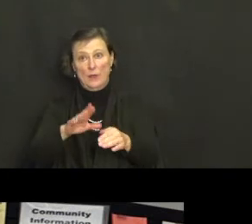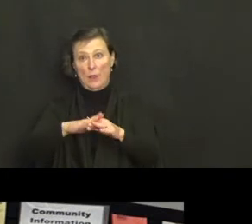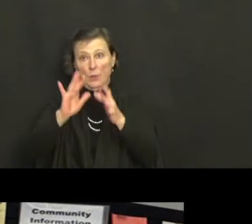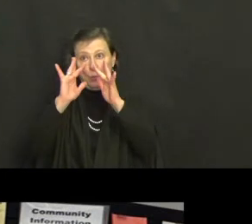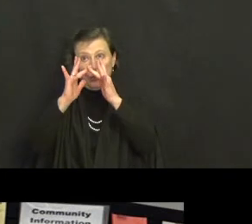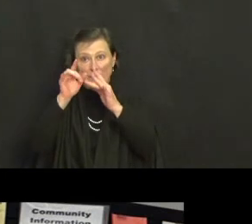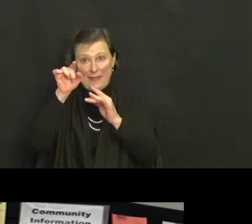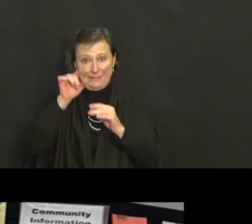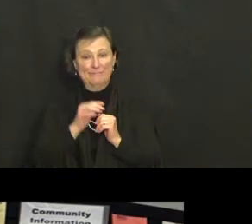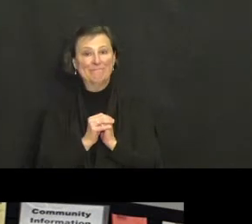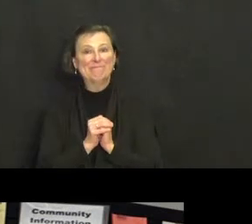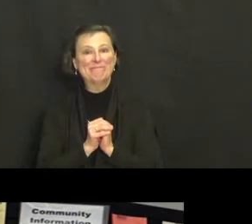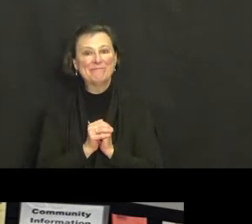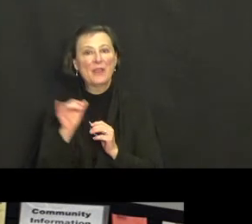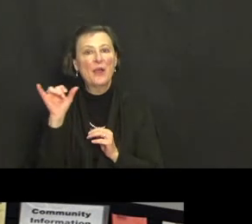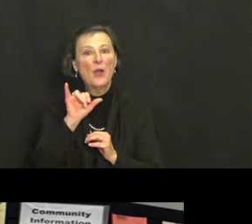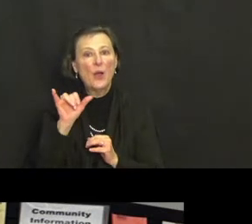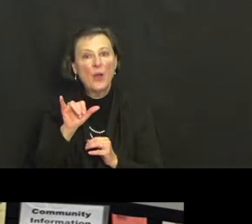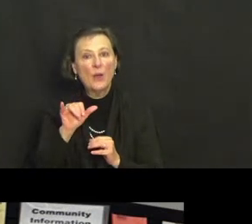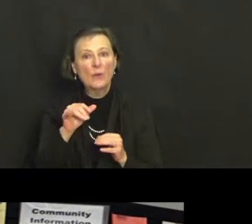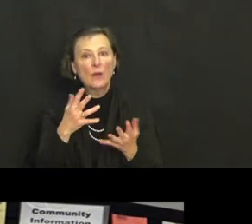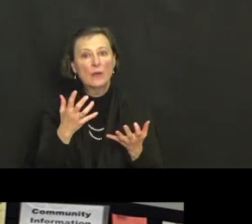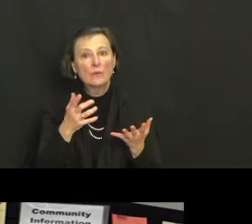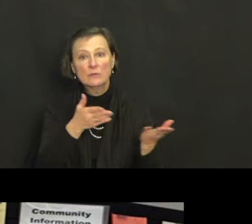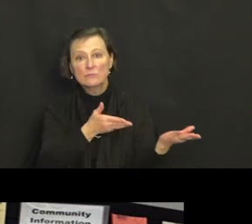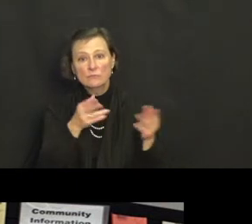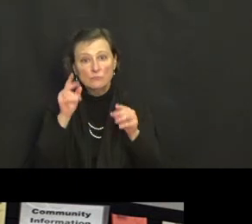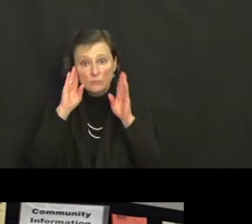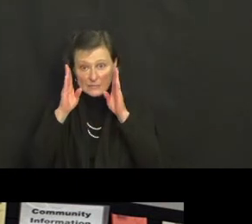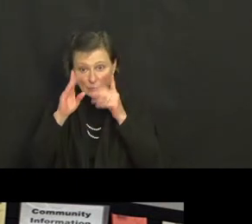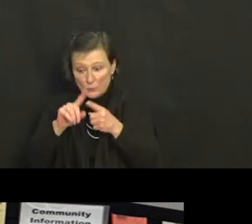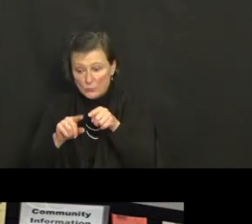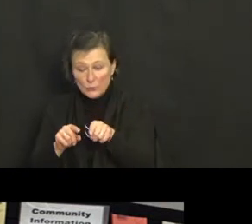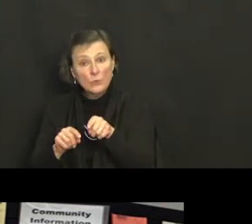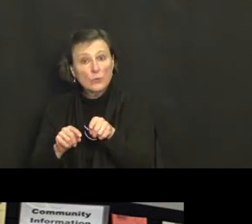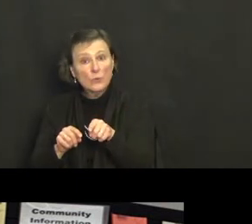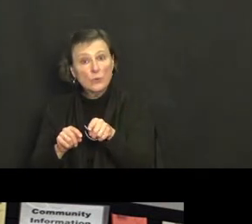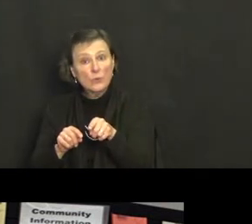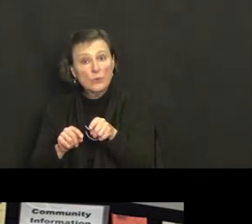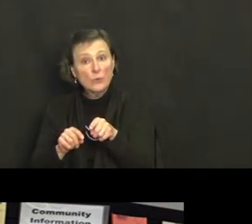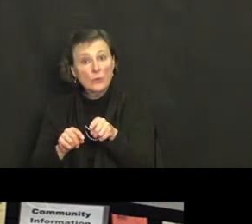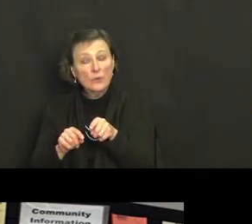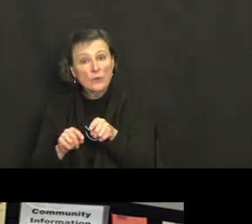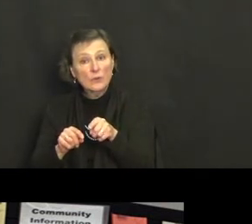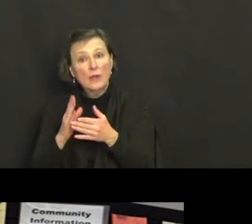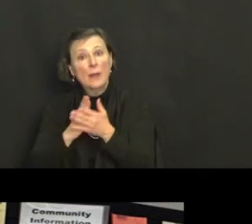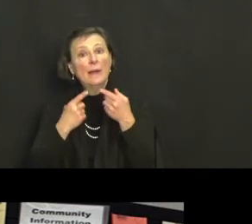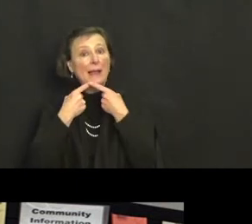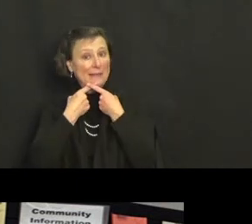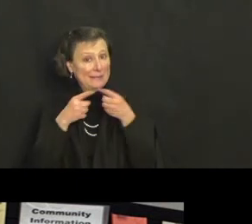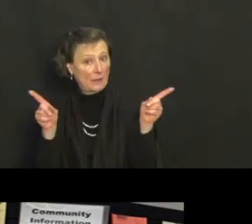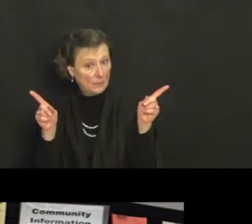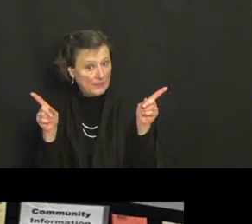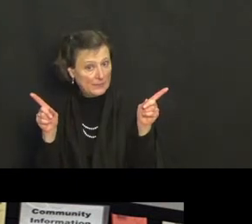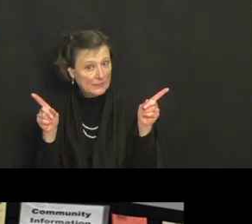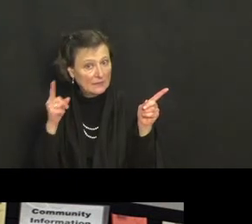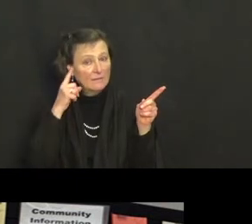Also, I just want to draw yourself -- draw your attention to some of the announcements for our congregation.